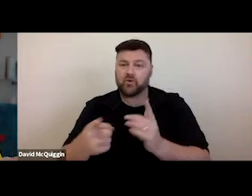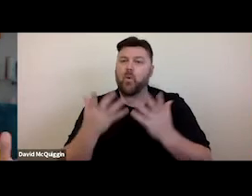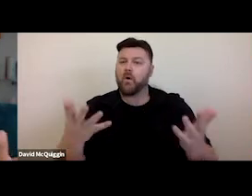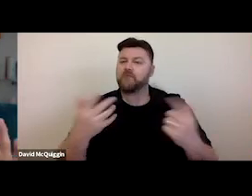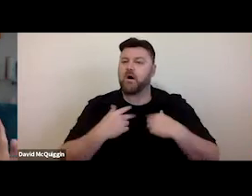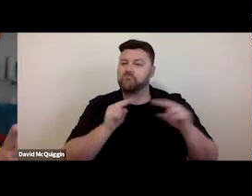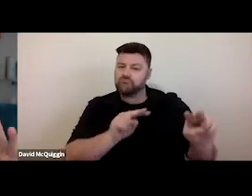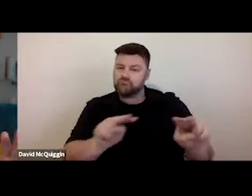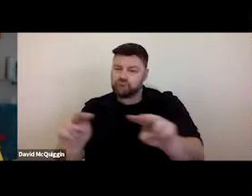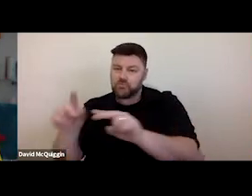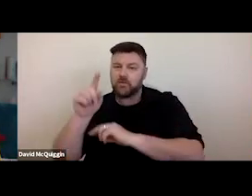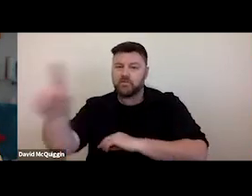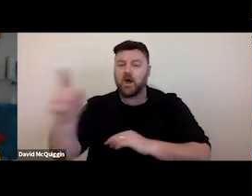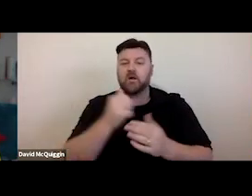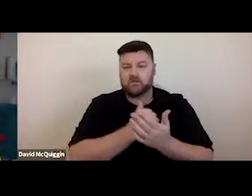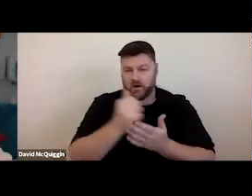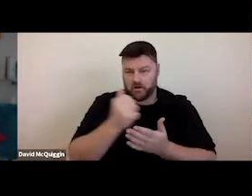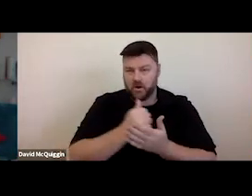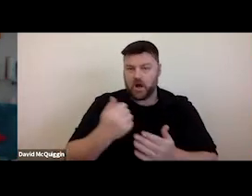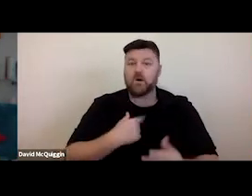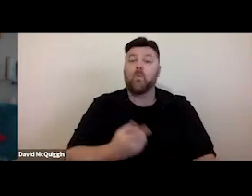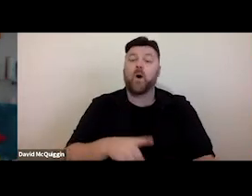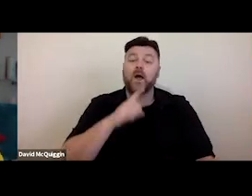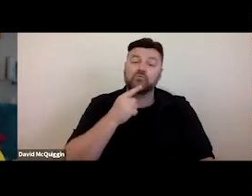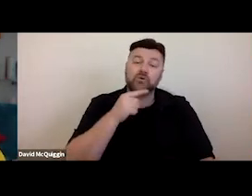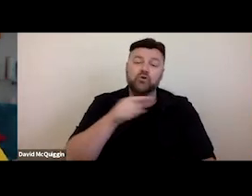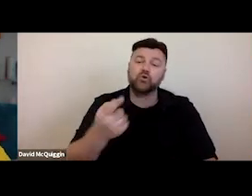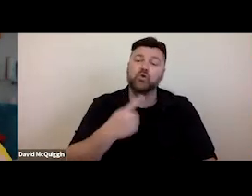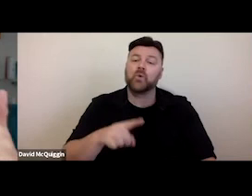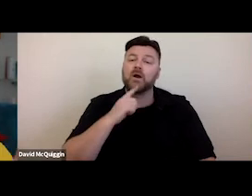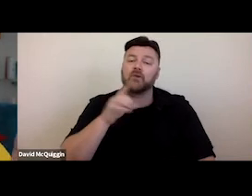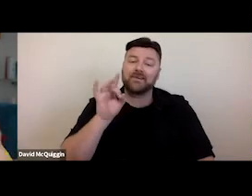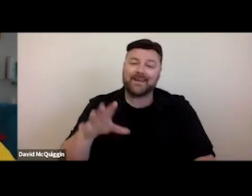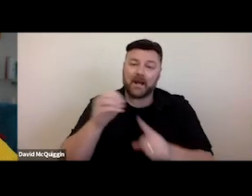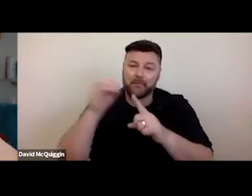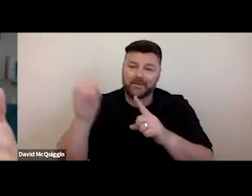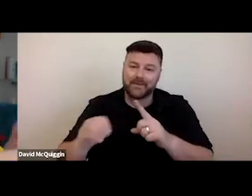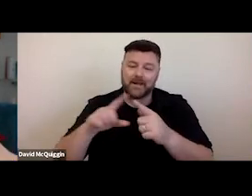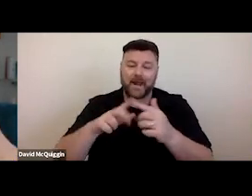I want around 100 to 110% engagement. Then I know my reach, the people who saw it but